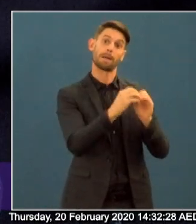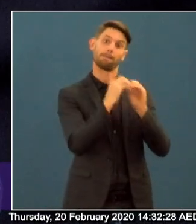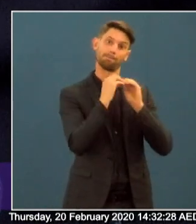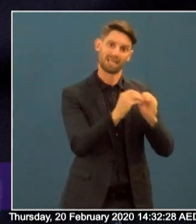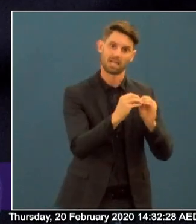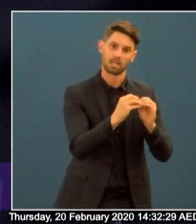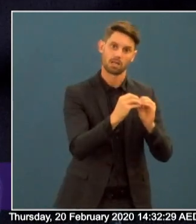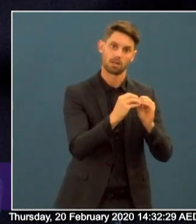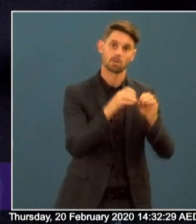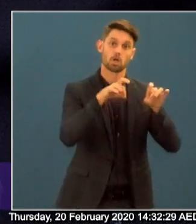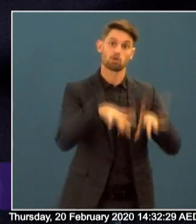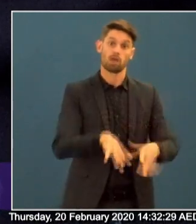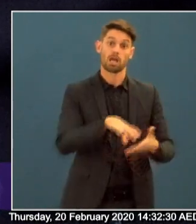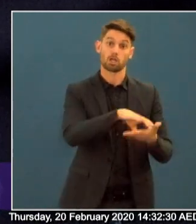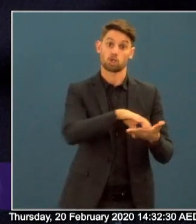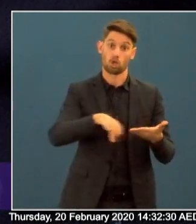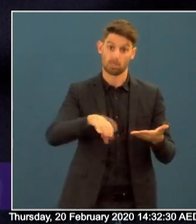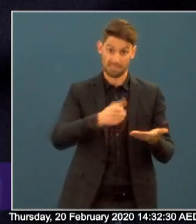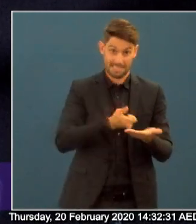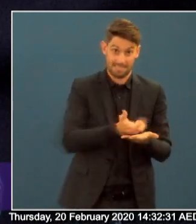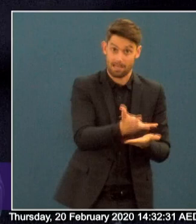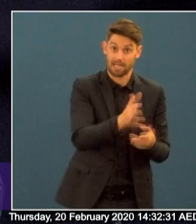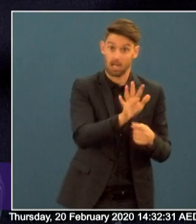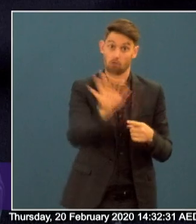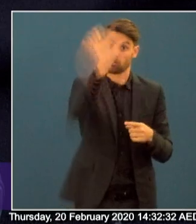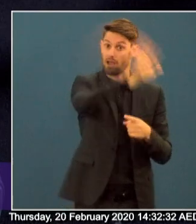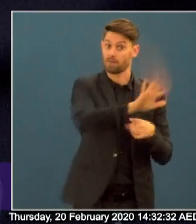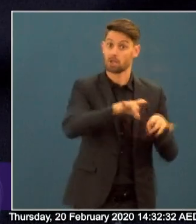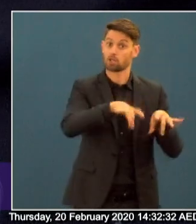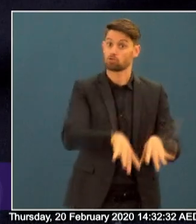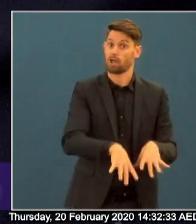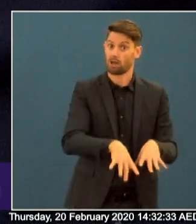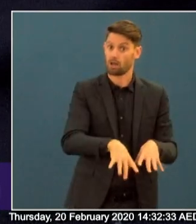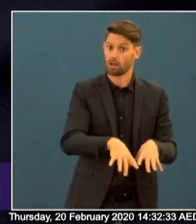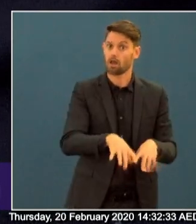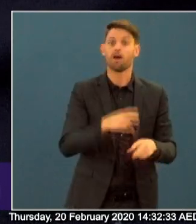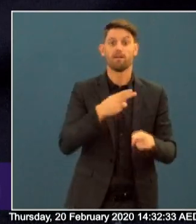was being spent nationally on acute hospital separations for people with intellectual disability,